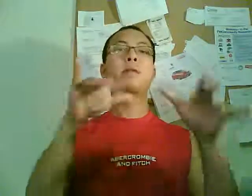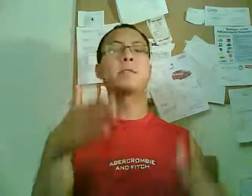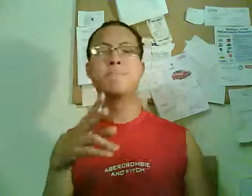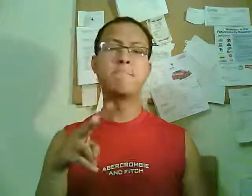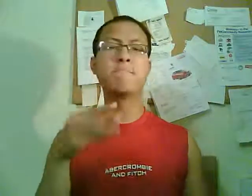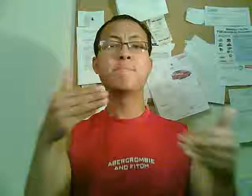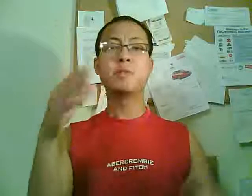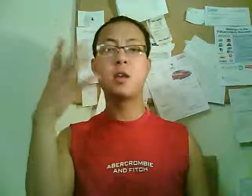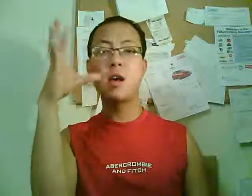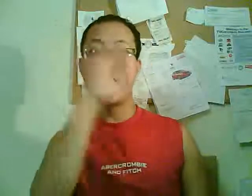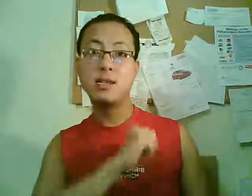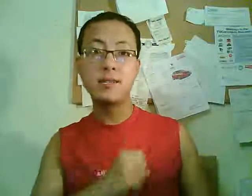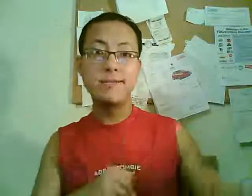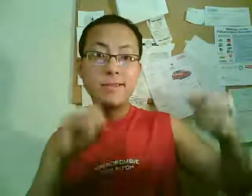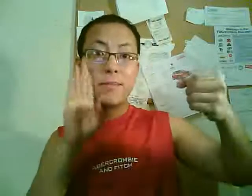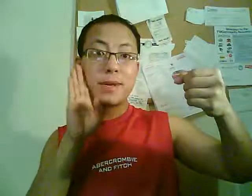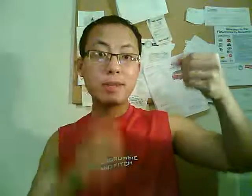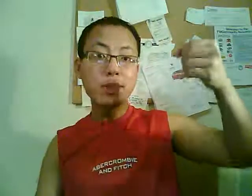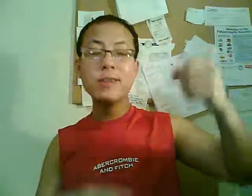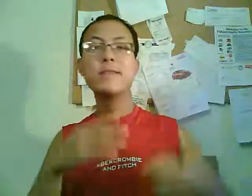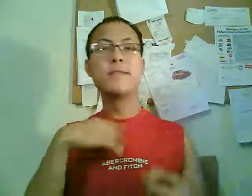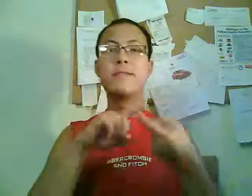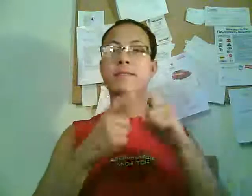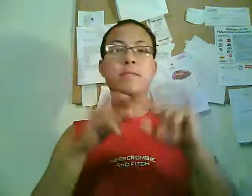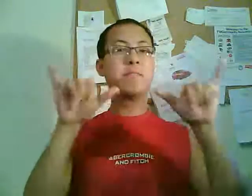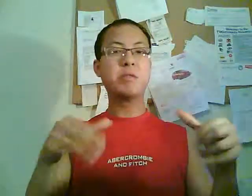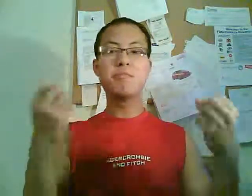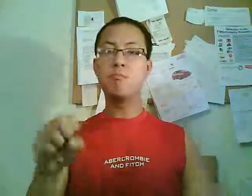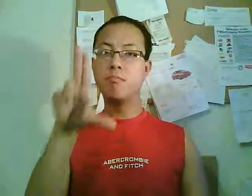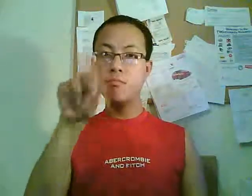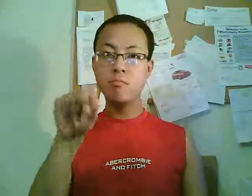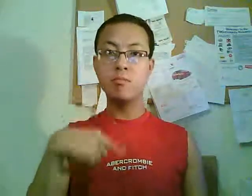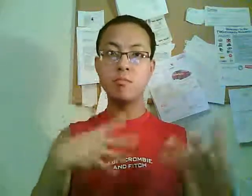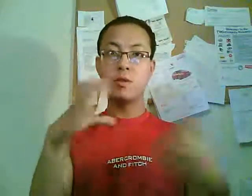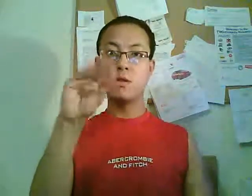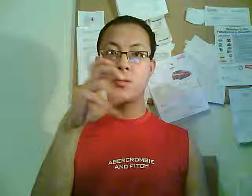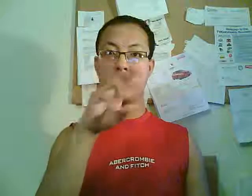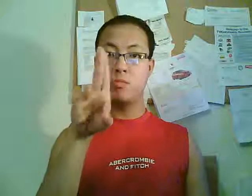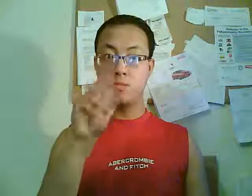Then the bartender tried to guess, showing a beer. My friend still signed, "No. I want a Coke and Rum."